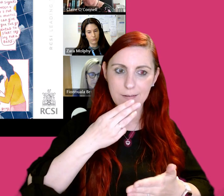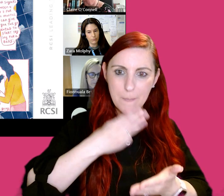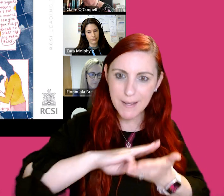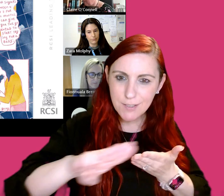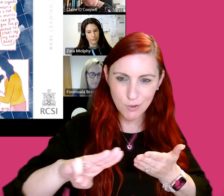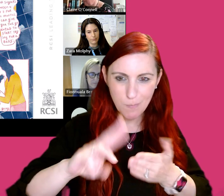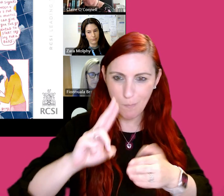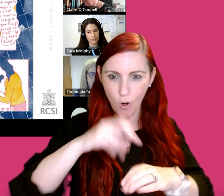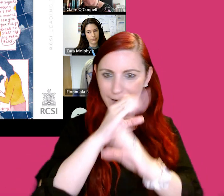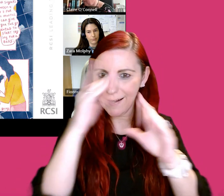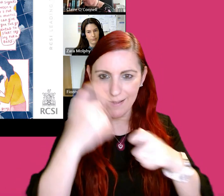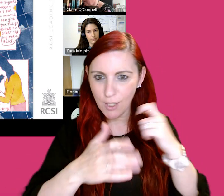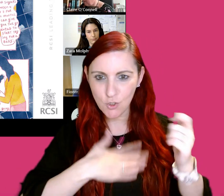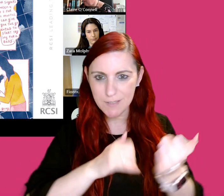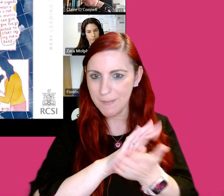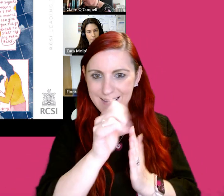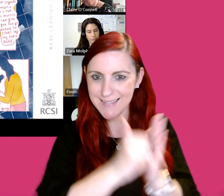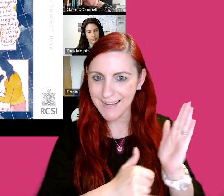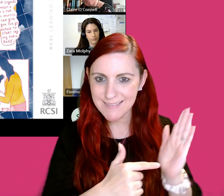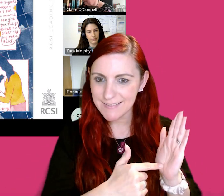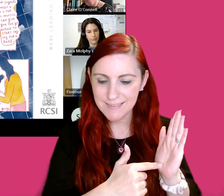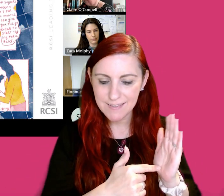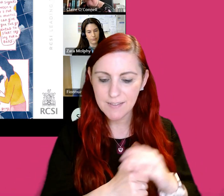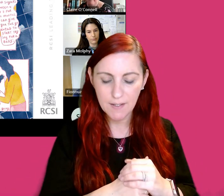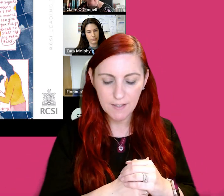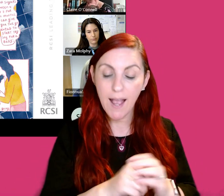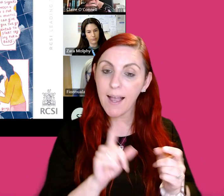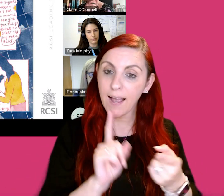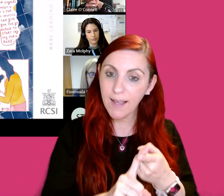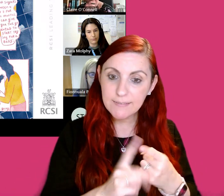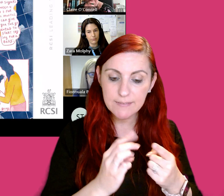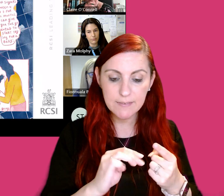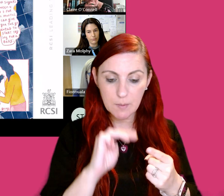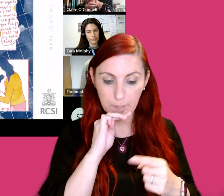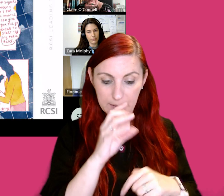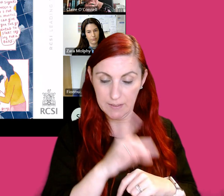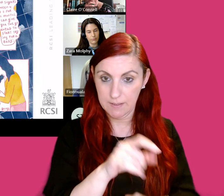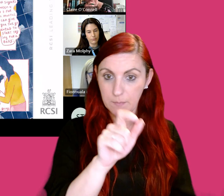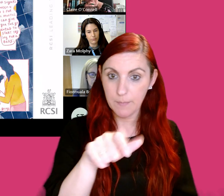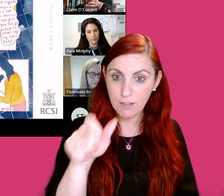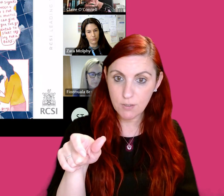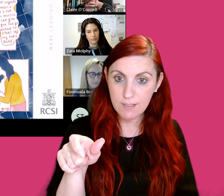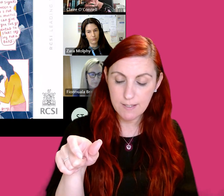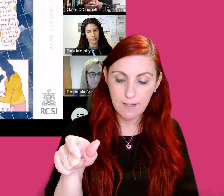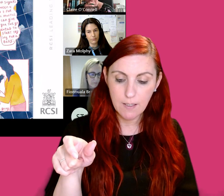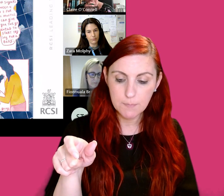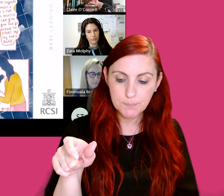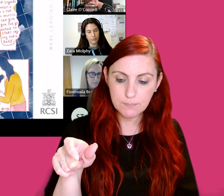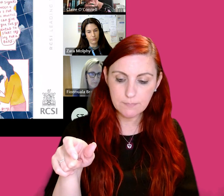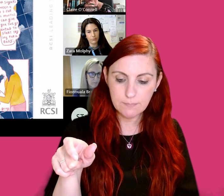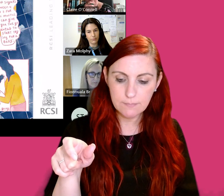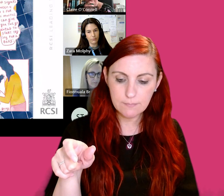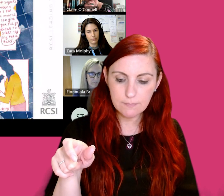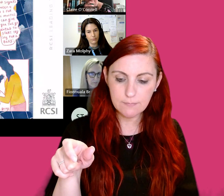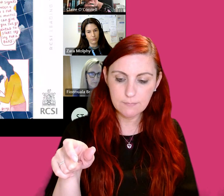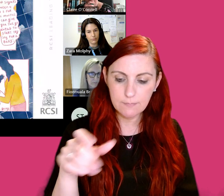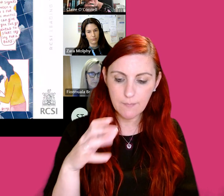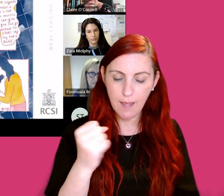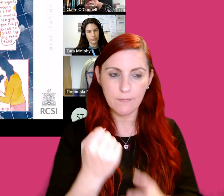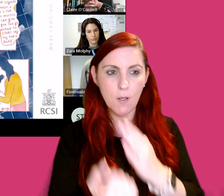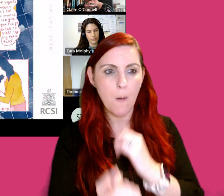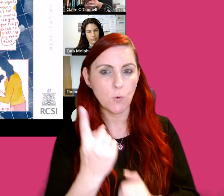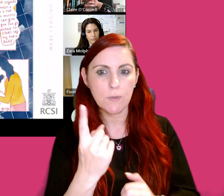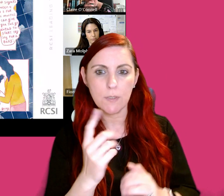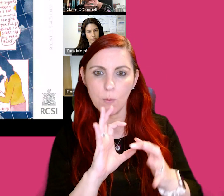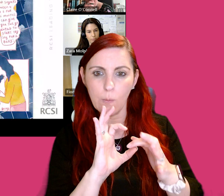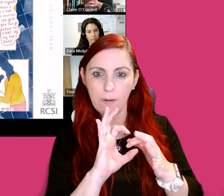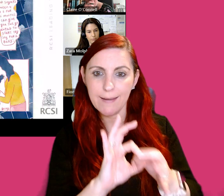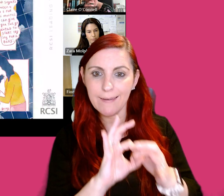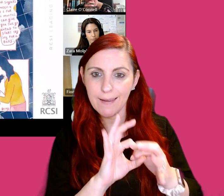text a plain text um and also it gave patients um the opportunity to engage with this uh with with